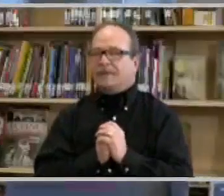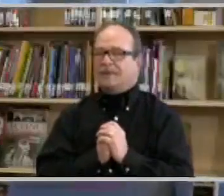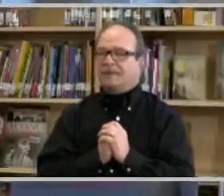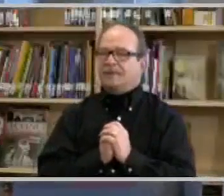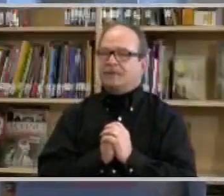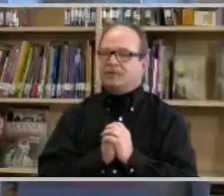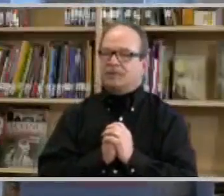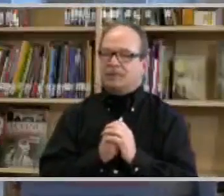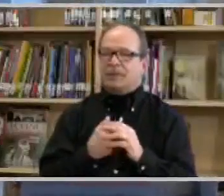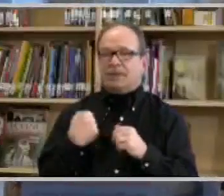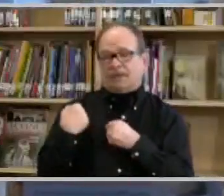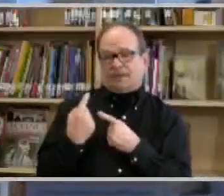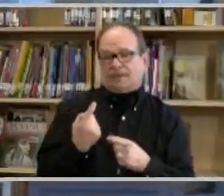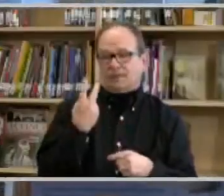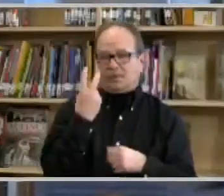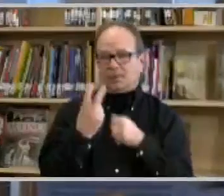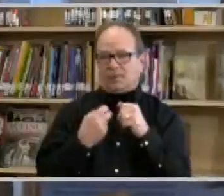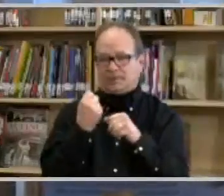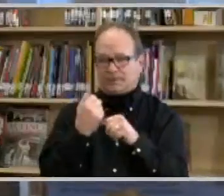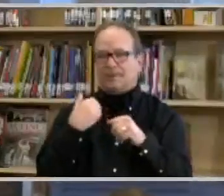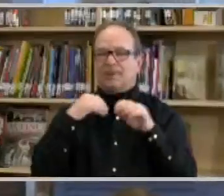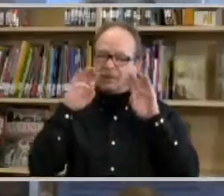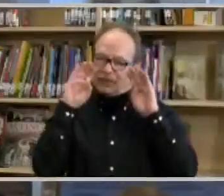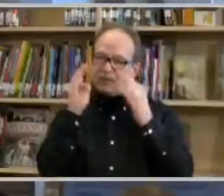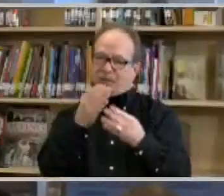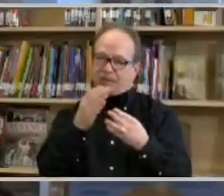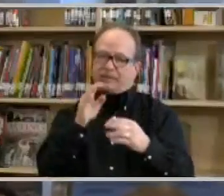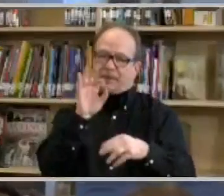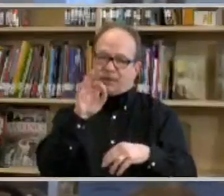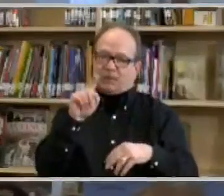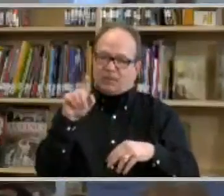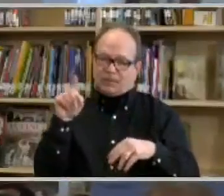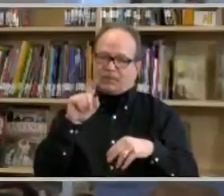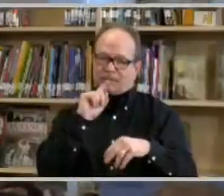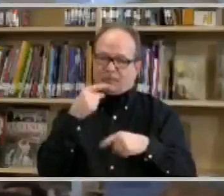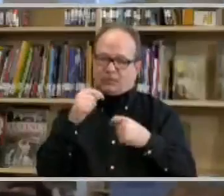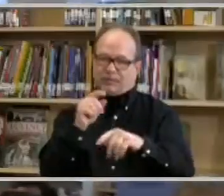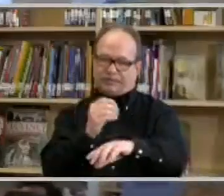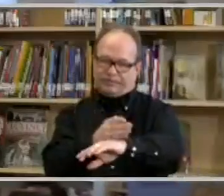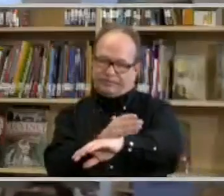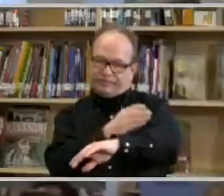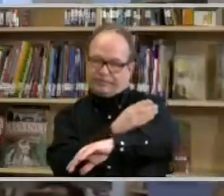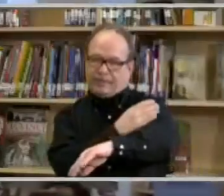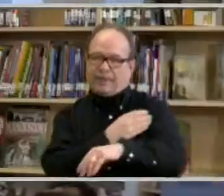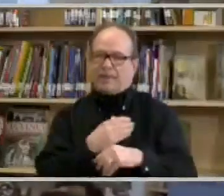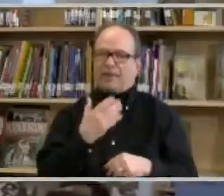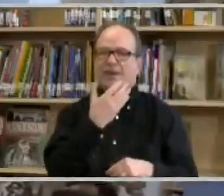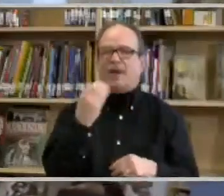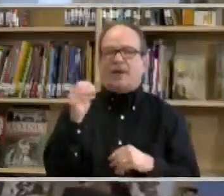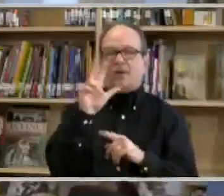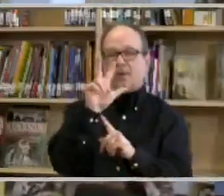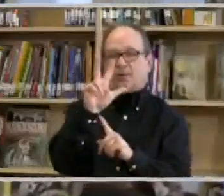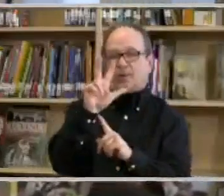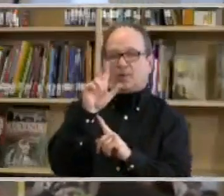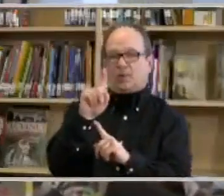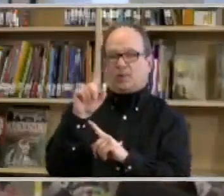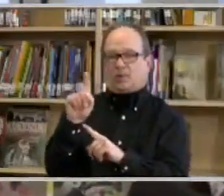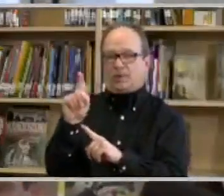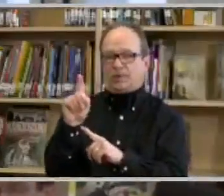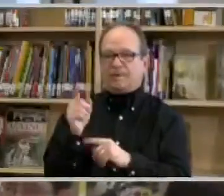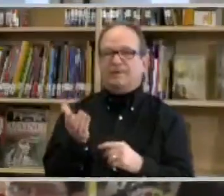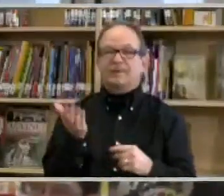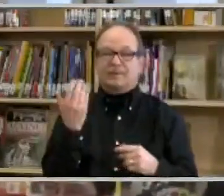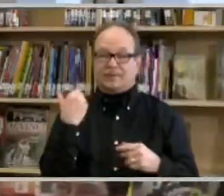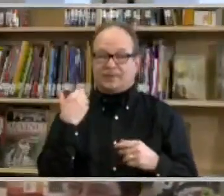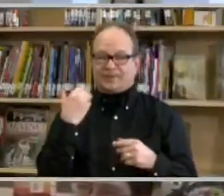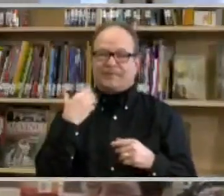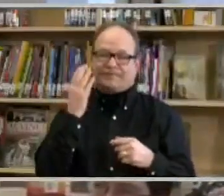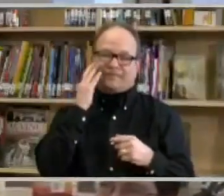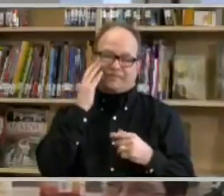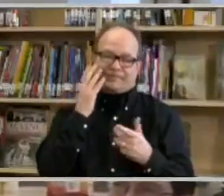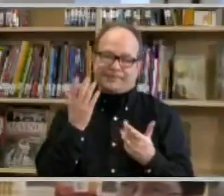BECAUSE IN THE LAST TWO YEARS,